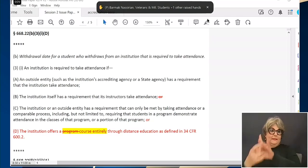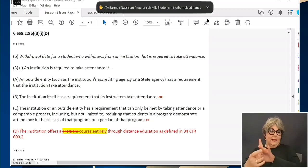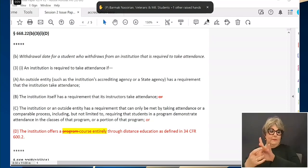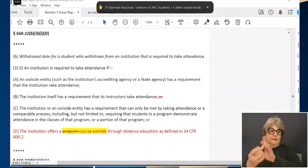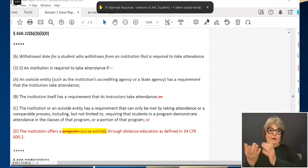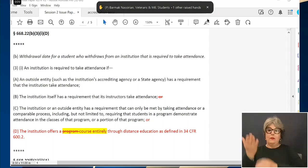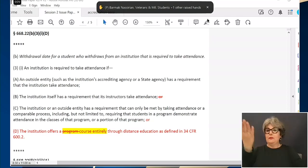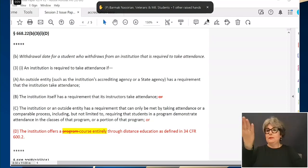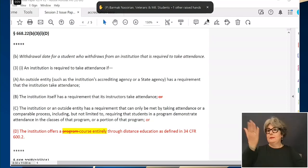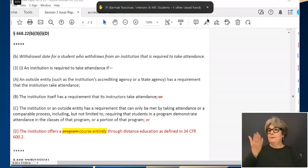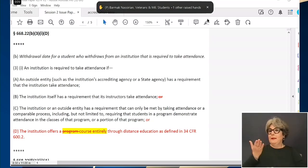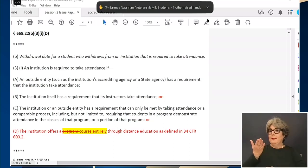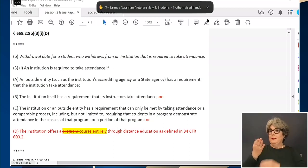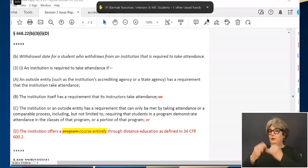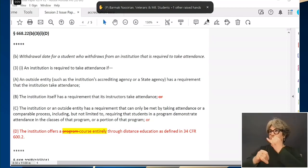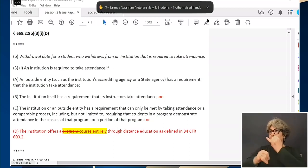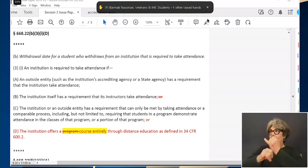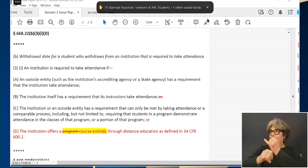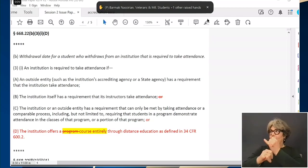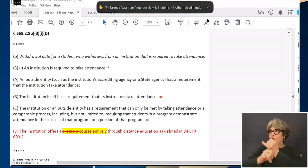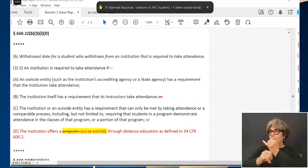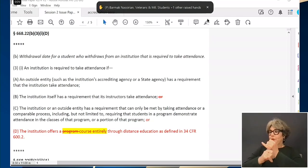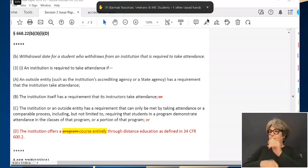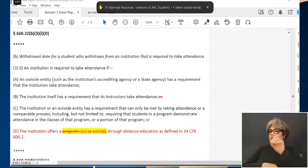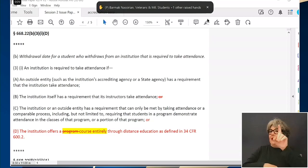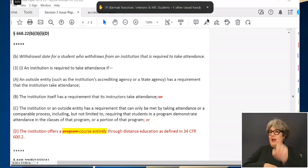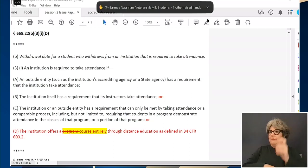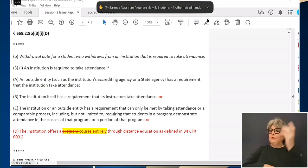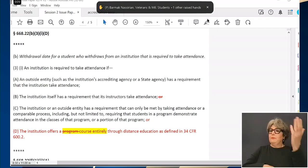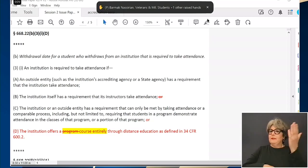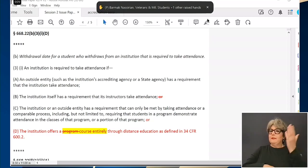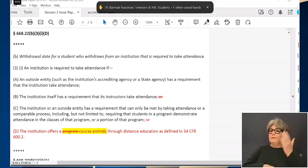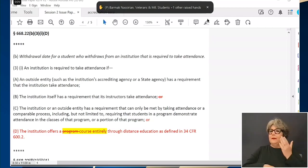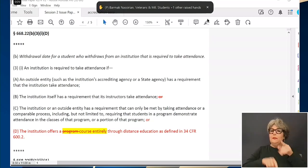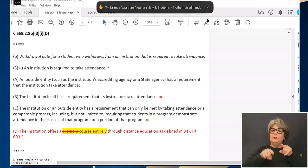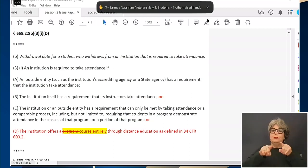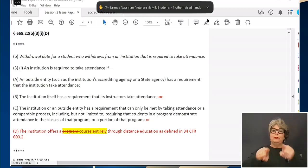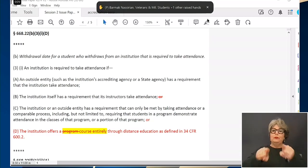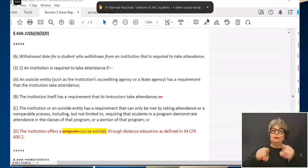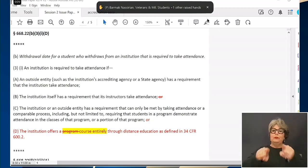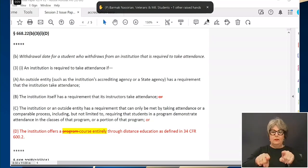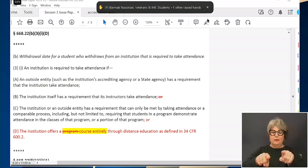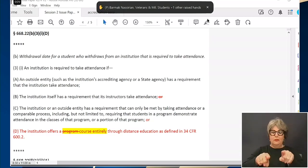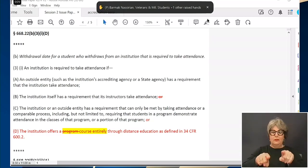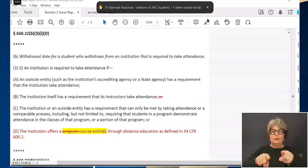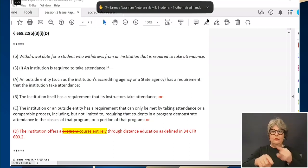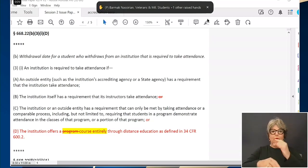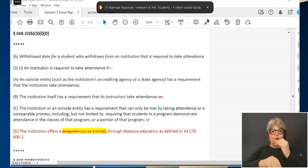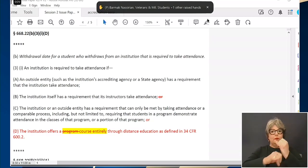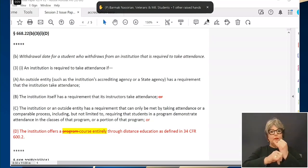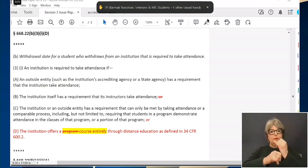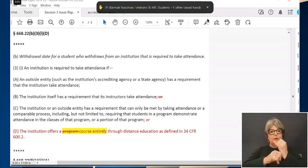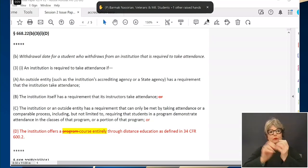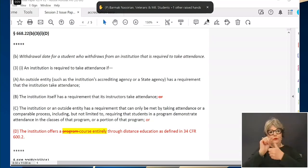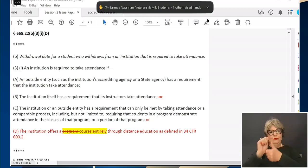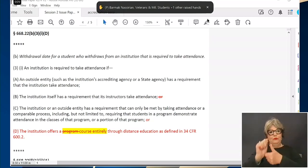institution and have to be submitted through that format in order for them to track the student's progress in a class.